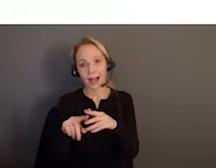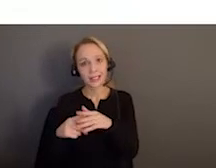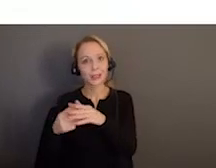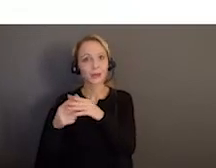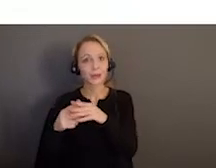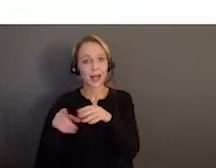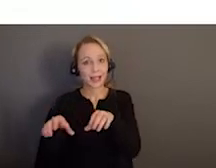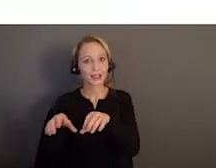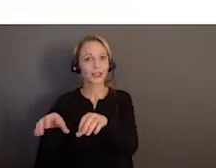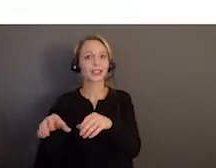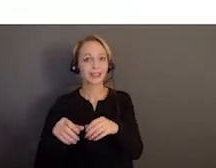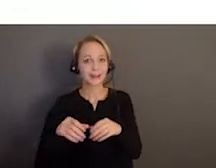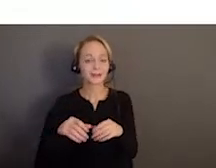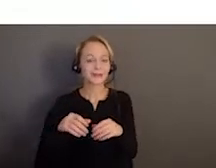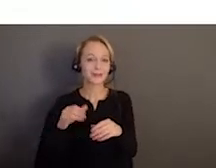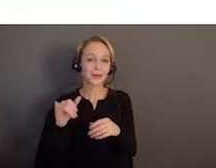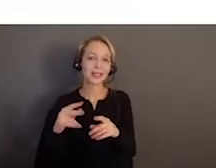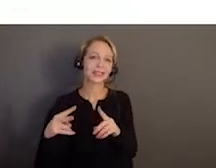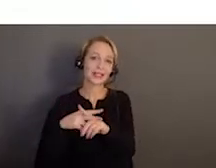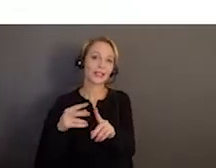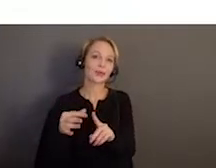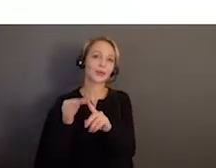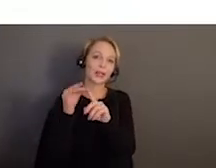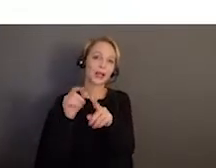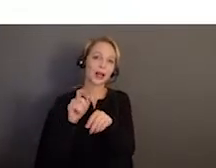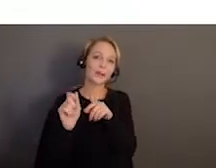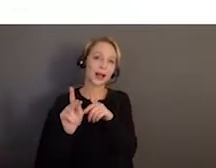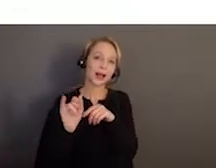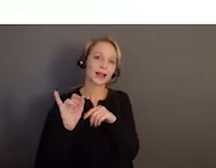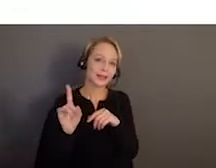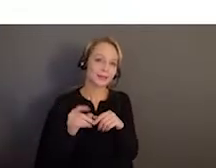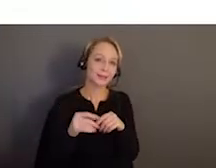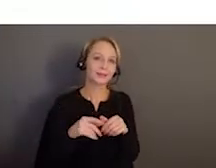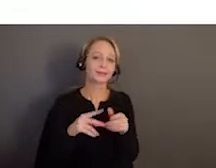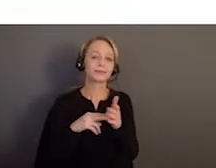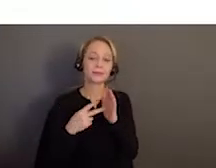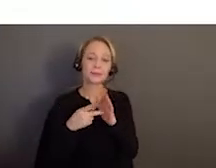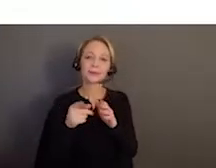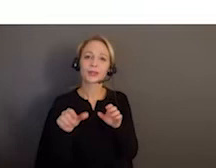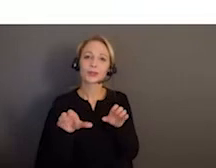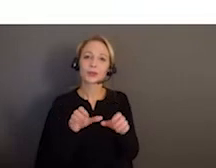IT ASSIGNS A UNIQUE CALL BACK I.D. AND TAKE WORK ON